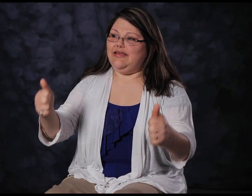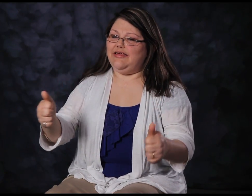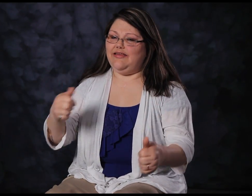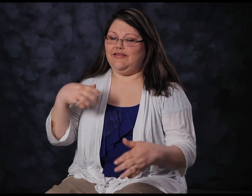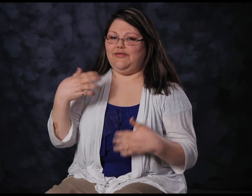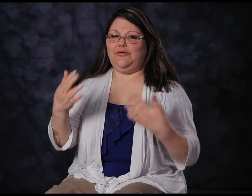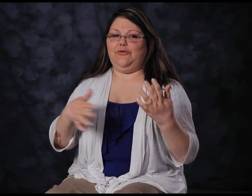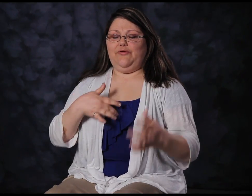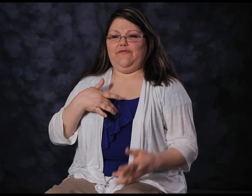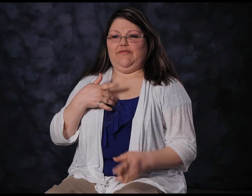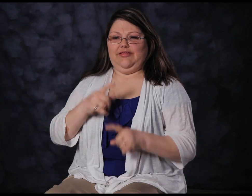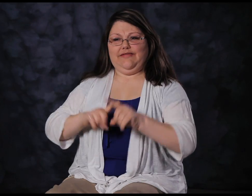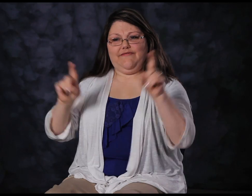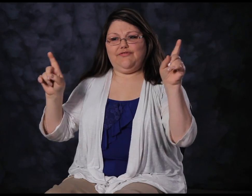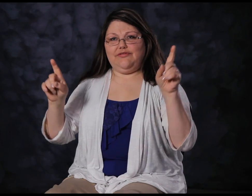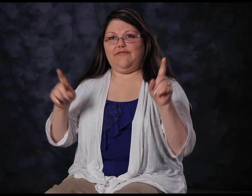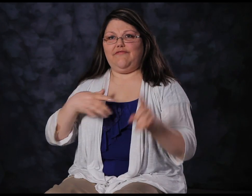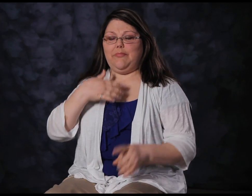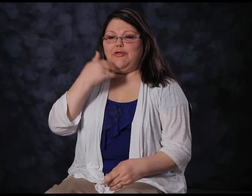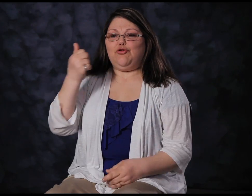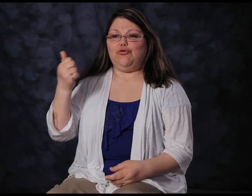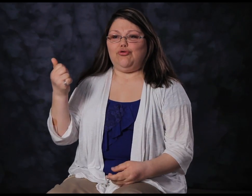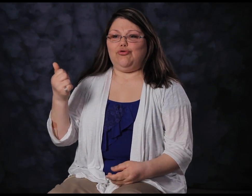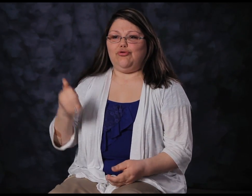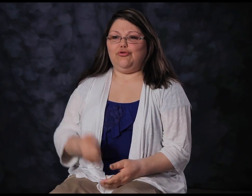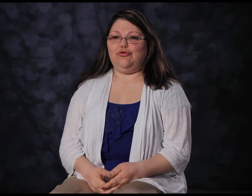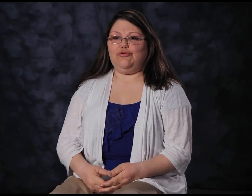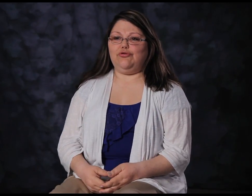I certainly feel like my life has improved.